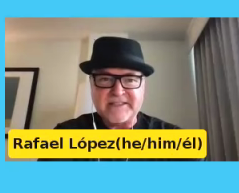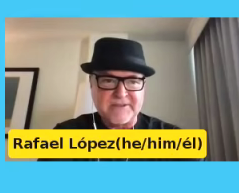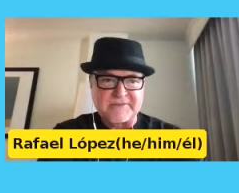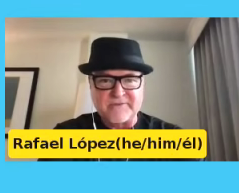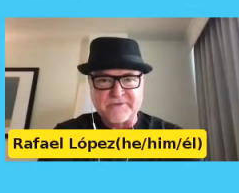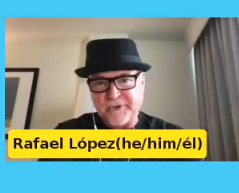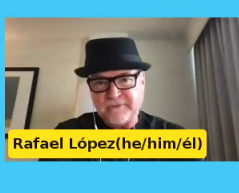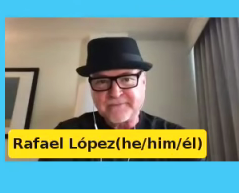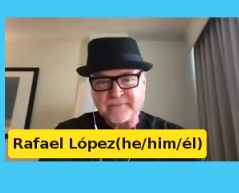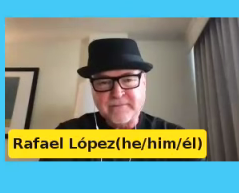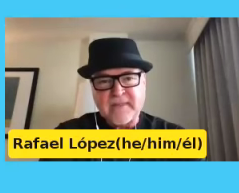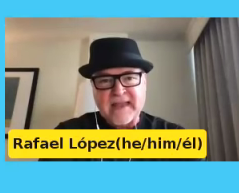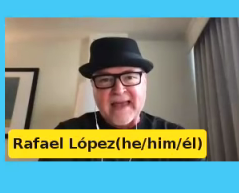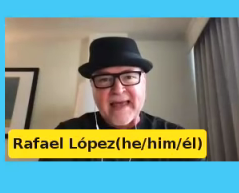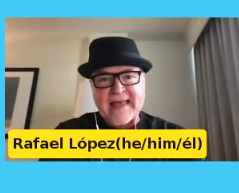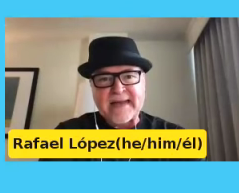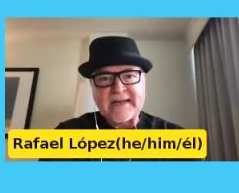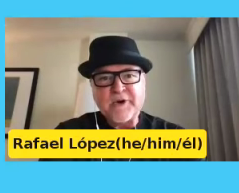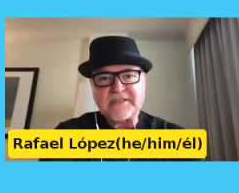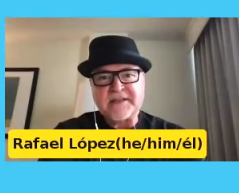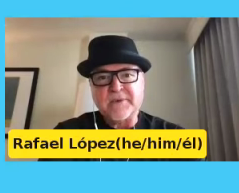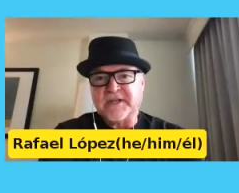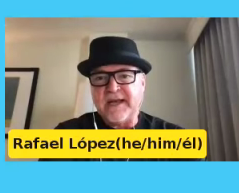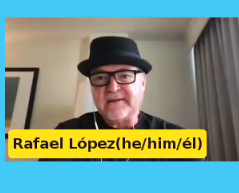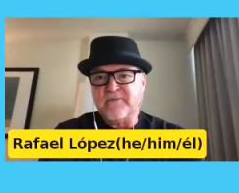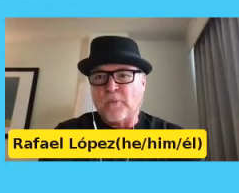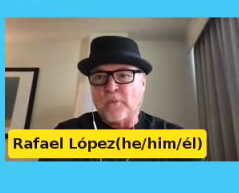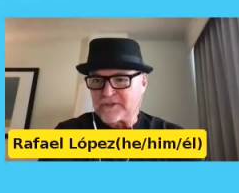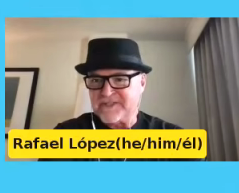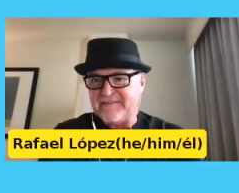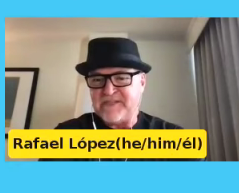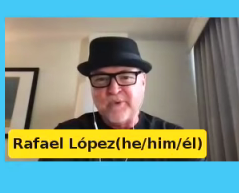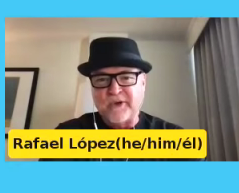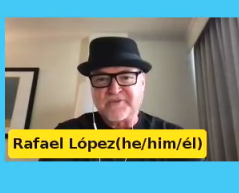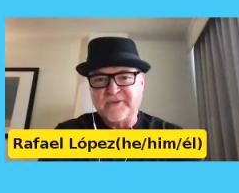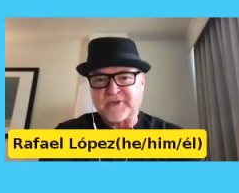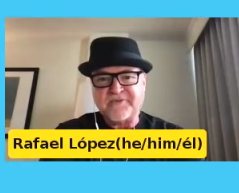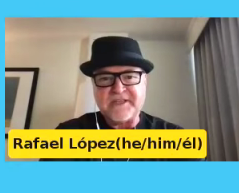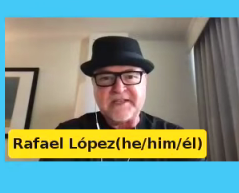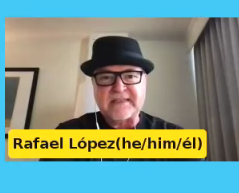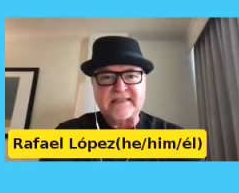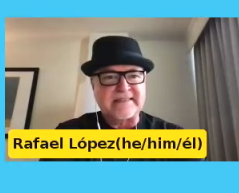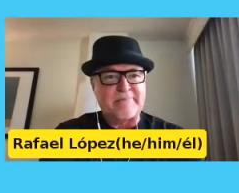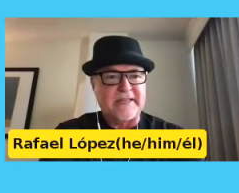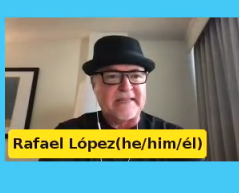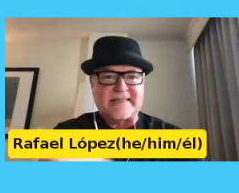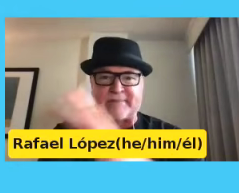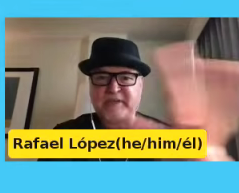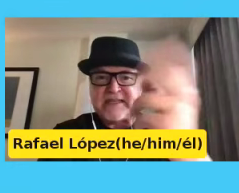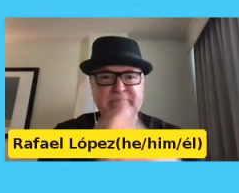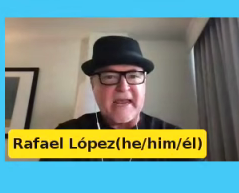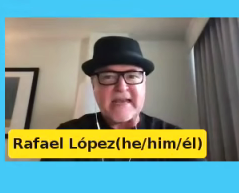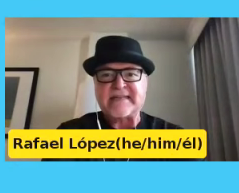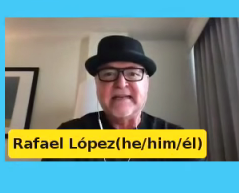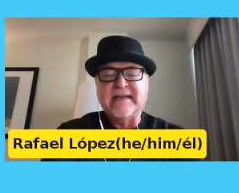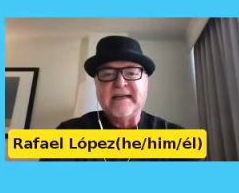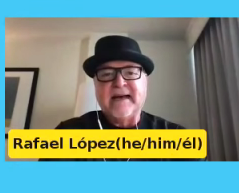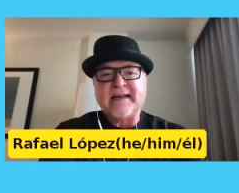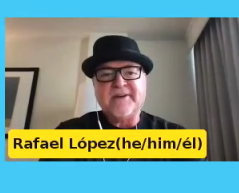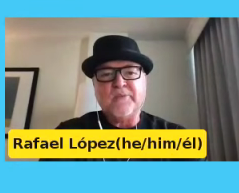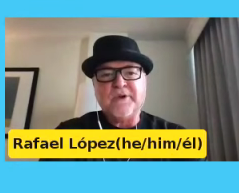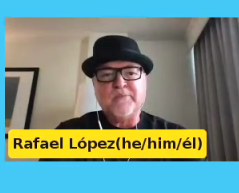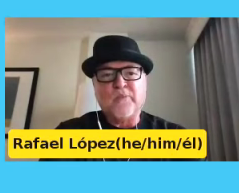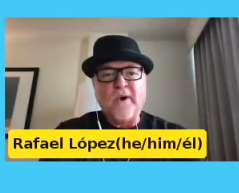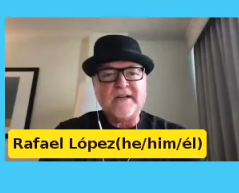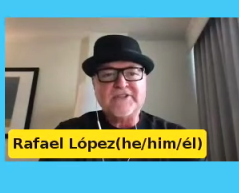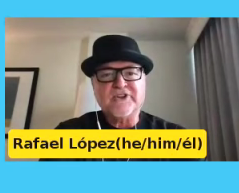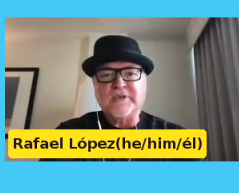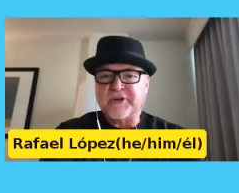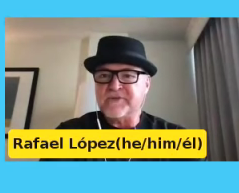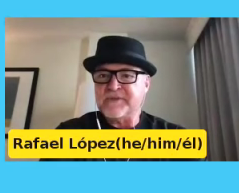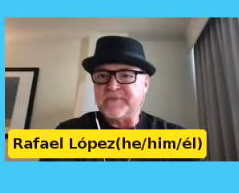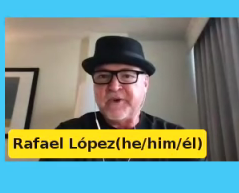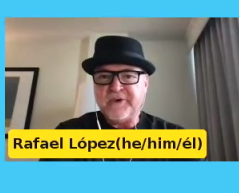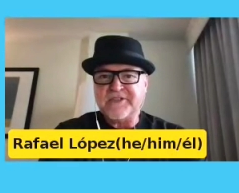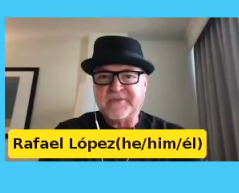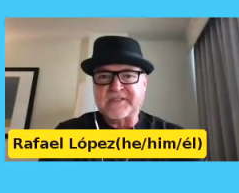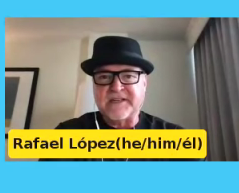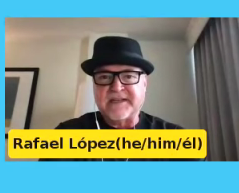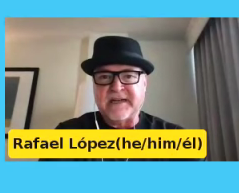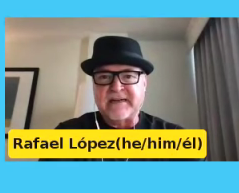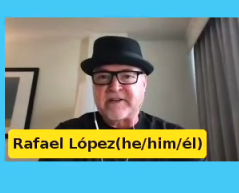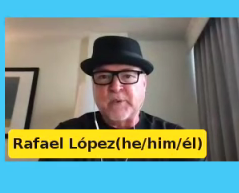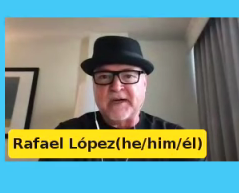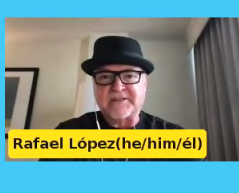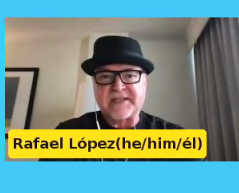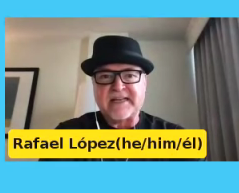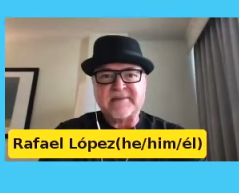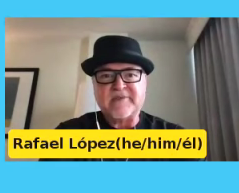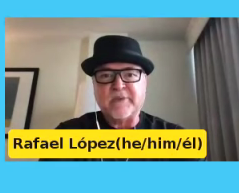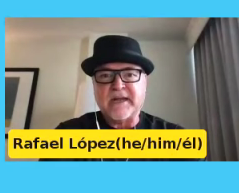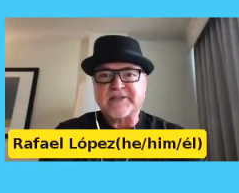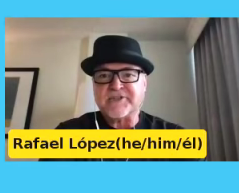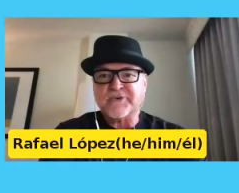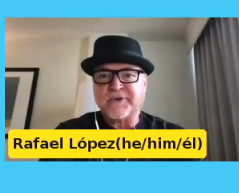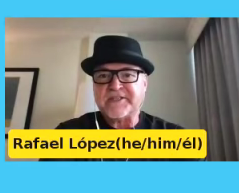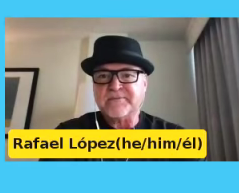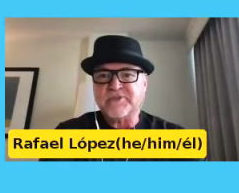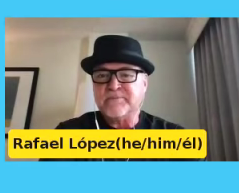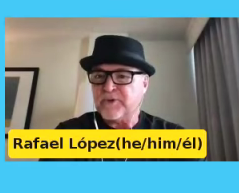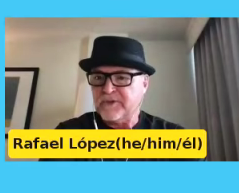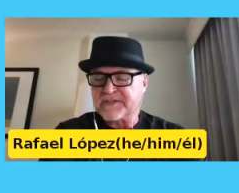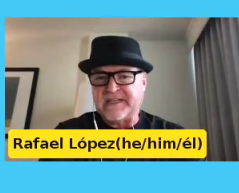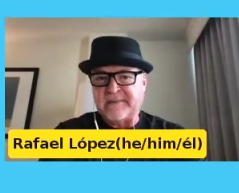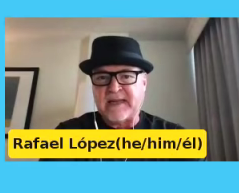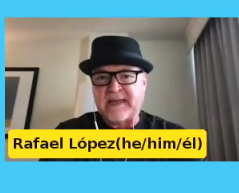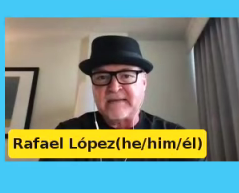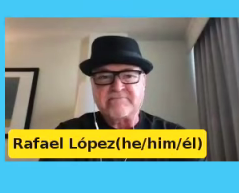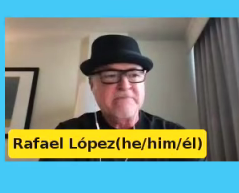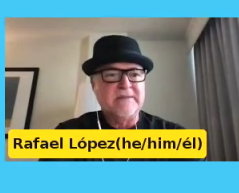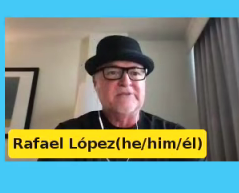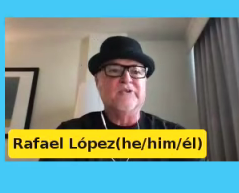inside the warehouse, windows were shot, people weren't talking to each other, people were afraid of walking outside because they didn't want to find themselveses in situations where they could be in danger. We talked to the neighbors saying how can we allow this? We're a neighborhood.